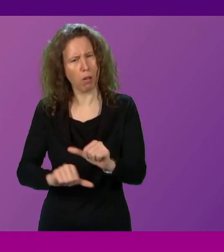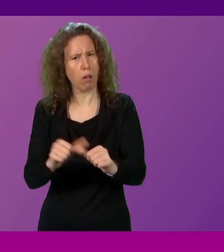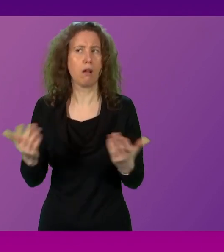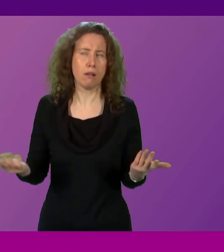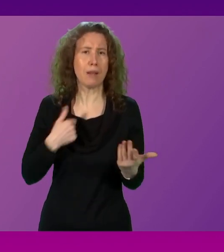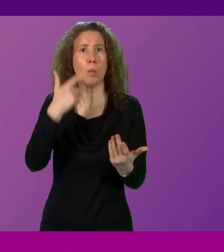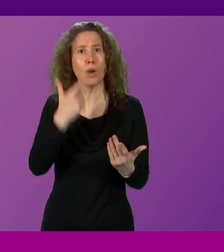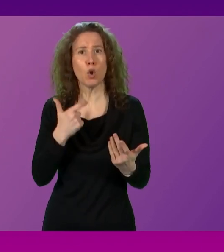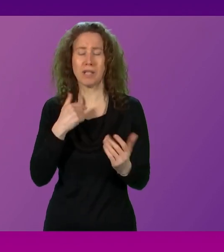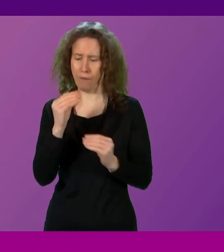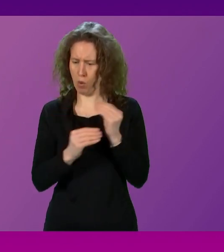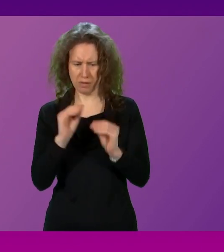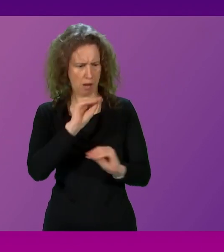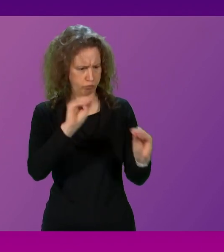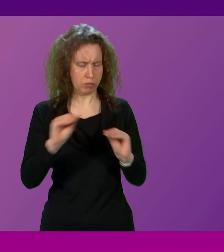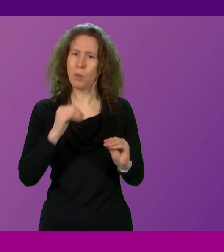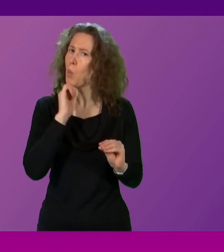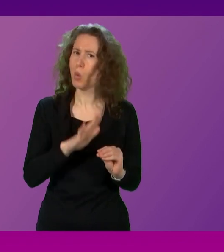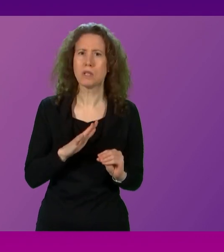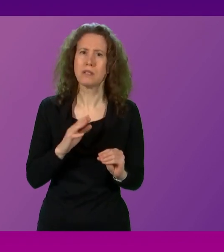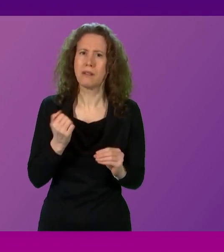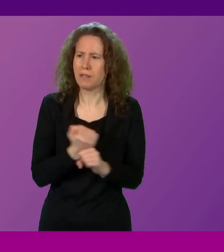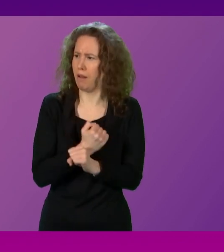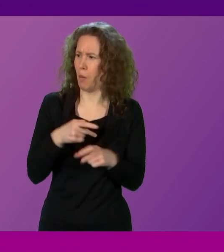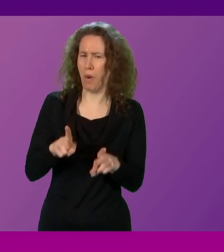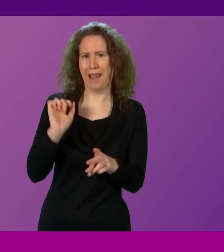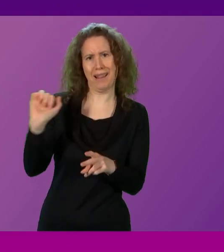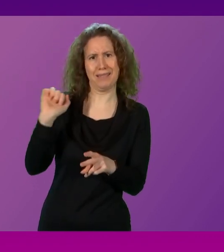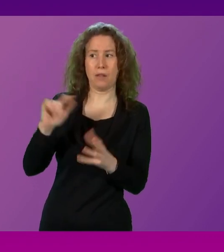we would not have taken the competitive dash for cash approach favoured by the UK